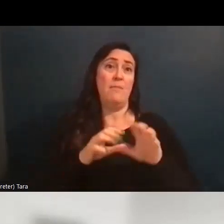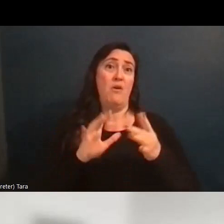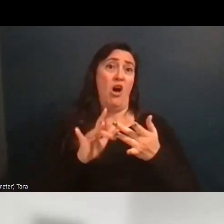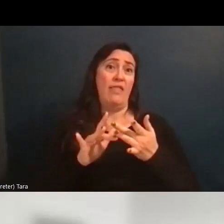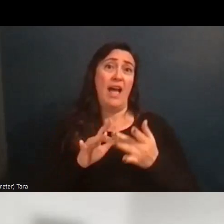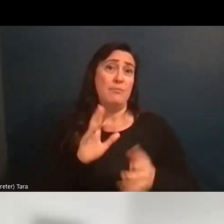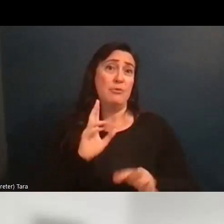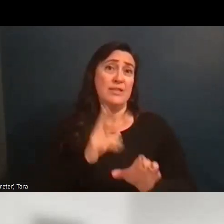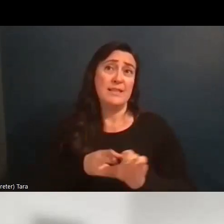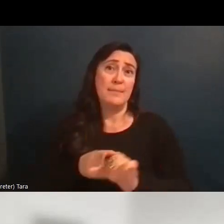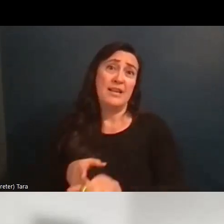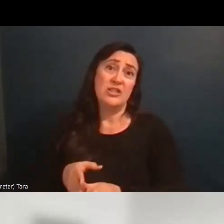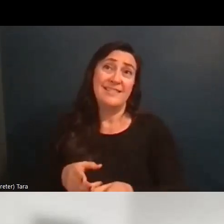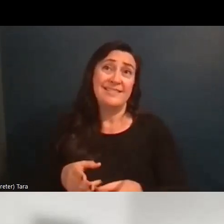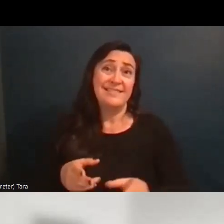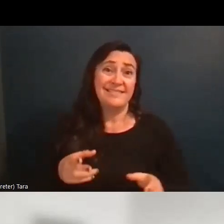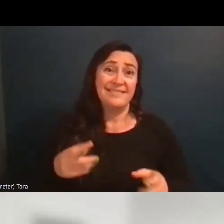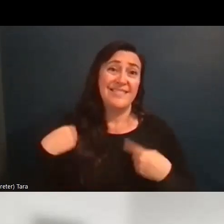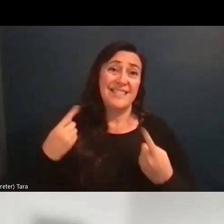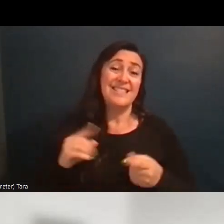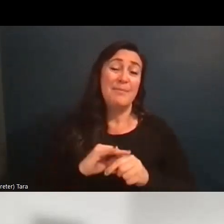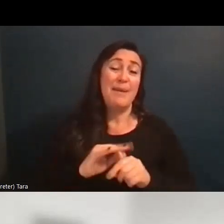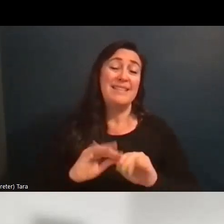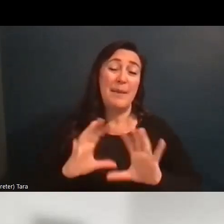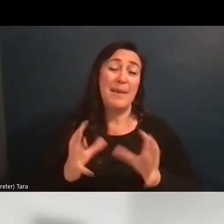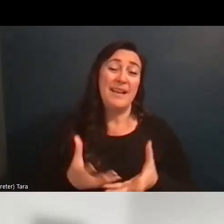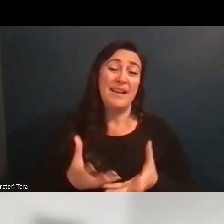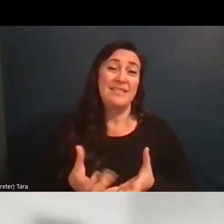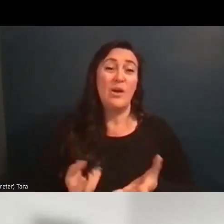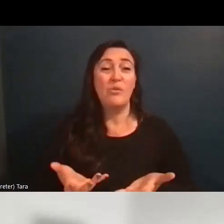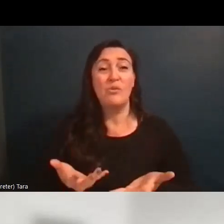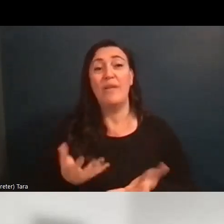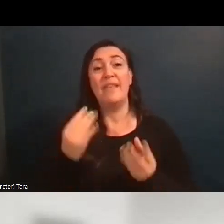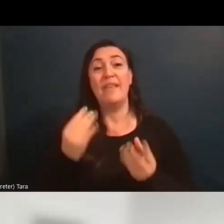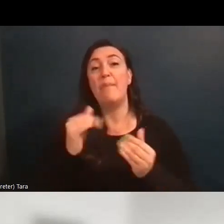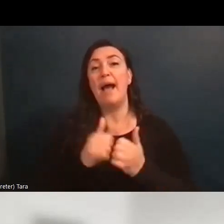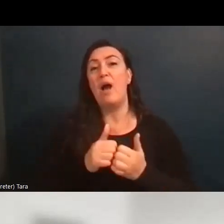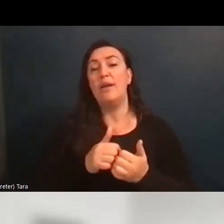So thinking about ways to make it make participation something